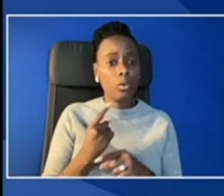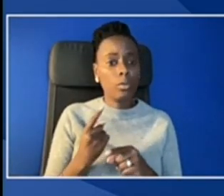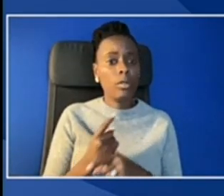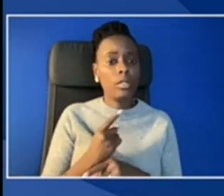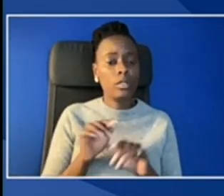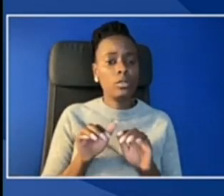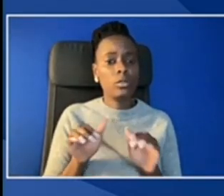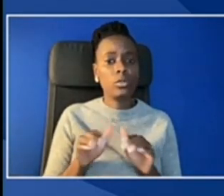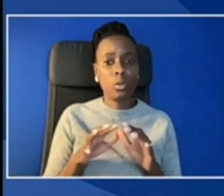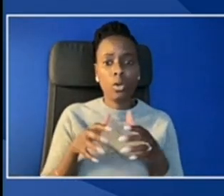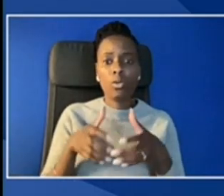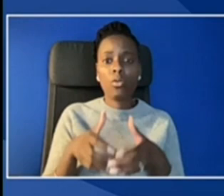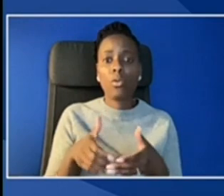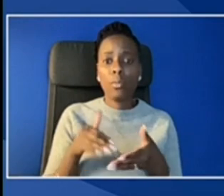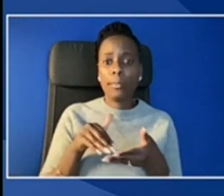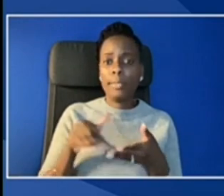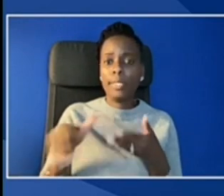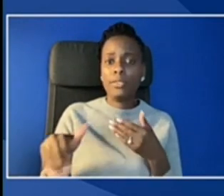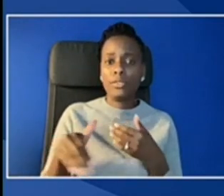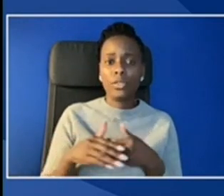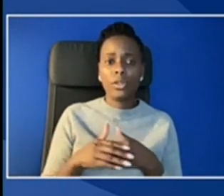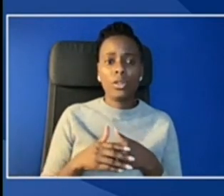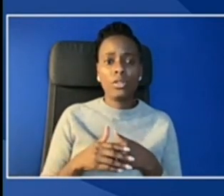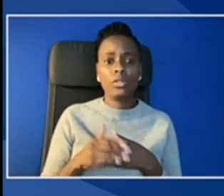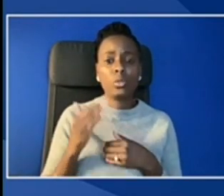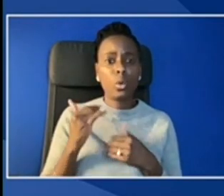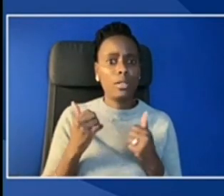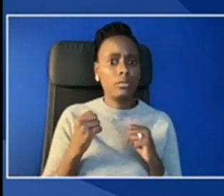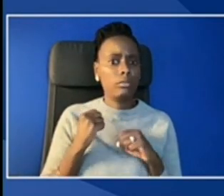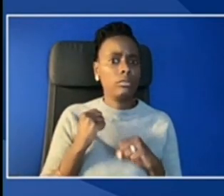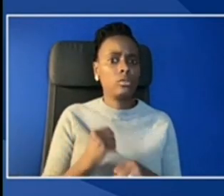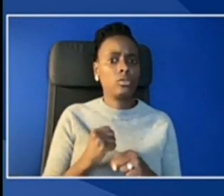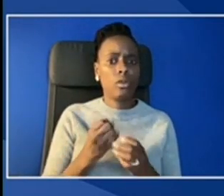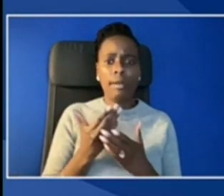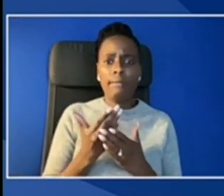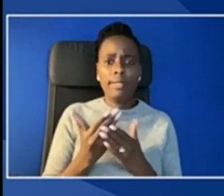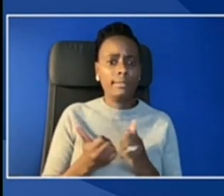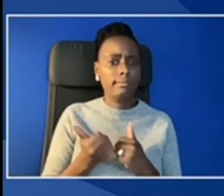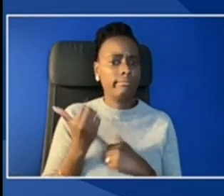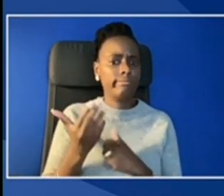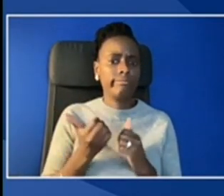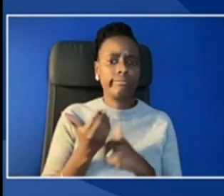discharge as there's a amount of evidence that had been submitted and I know there